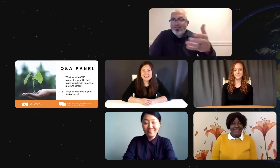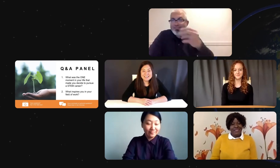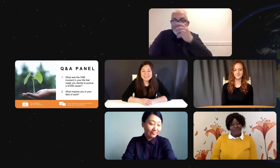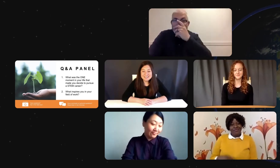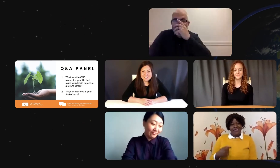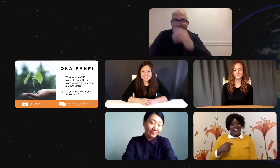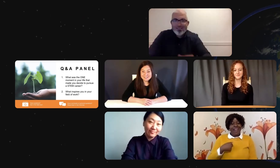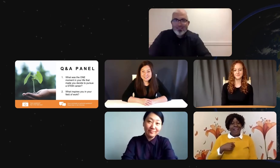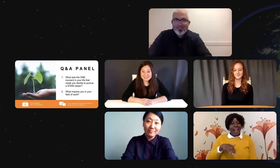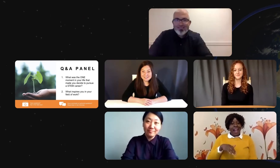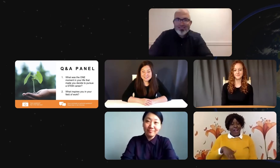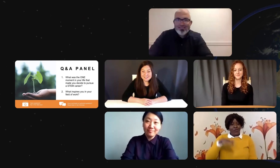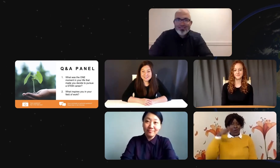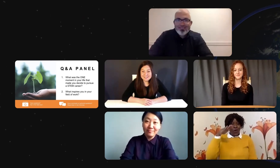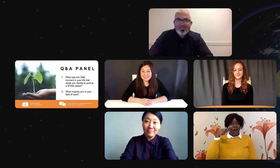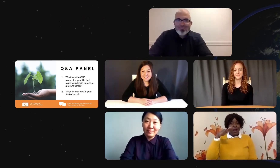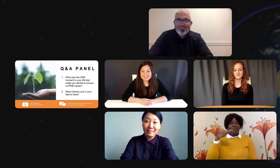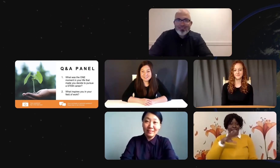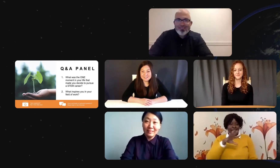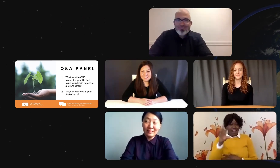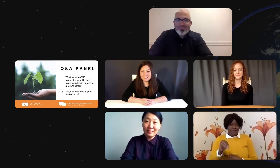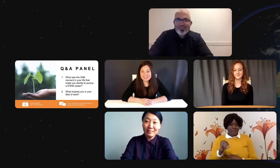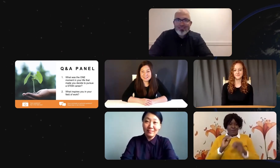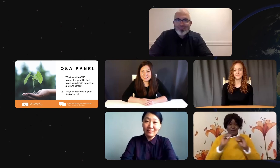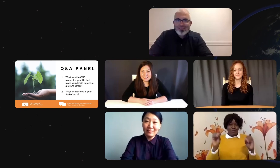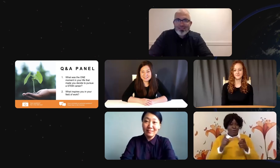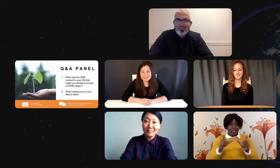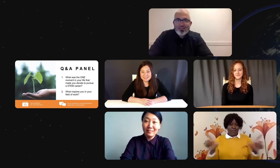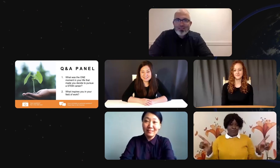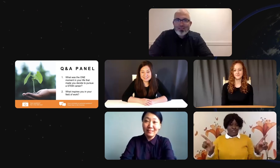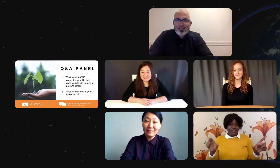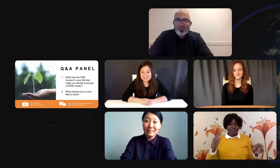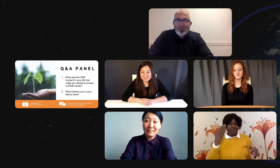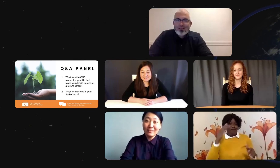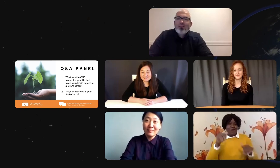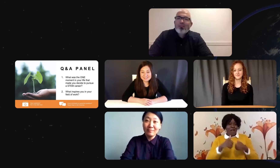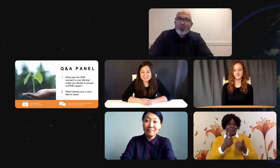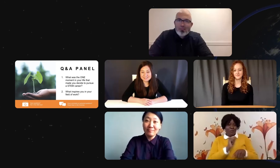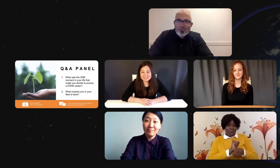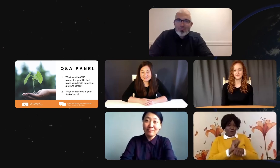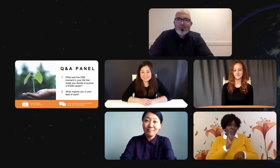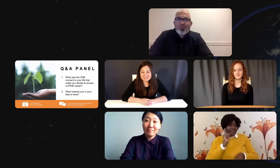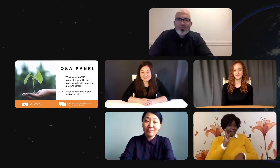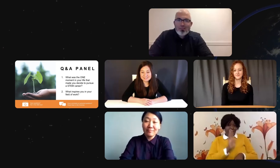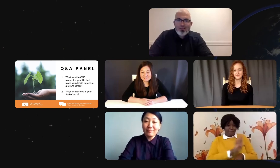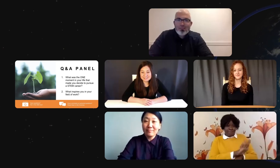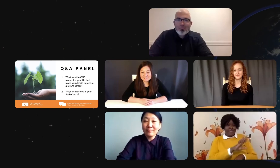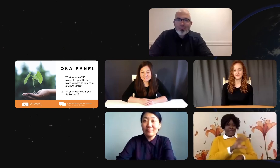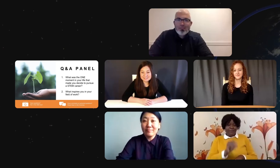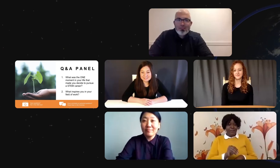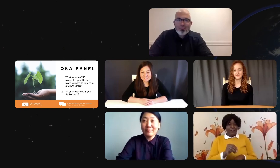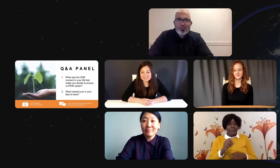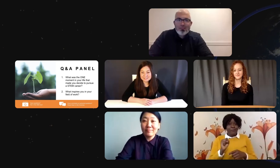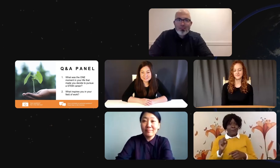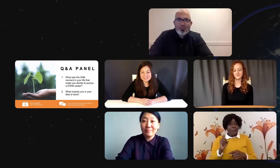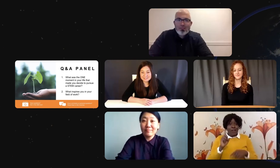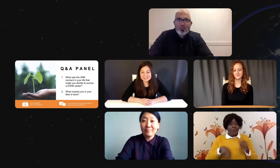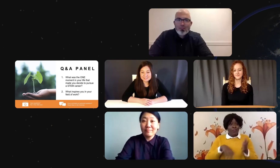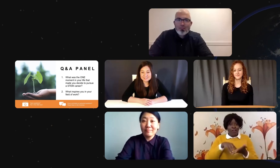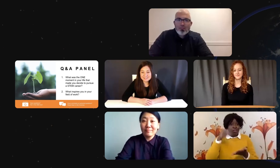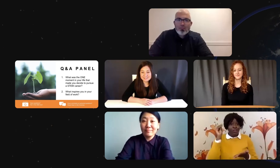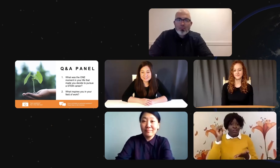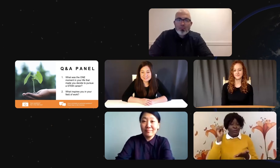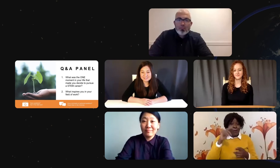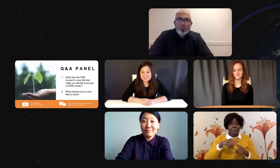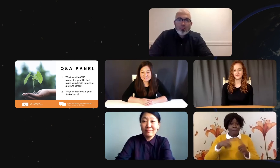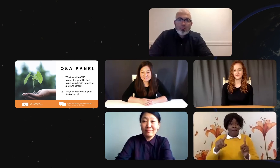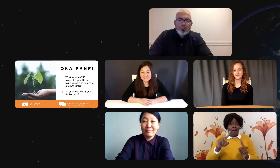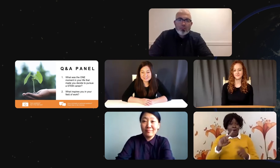I grew up in Africa and didn't have access to language, so I couldn't learn